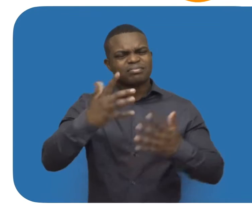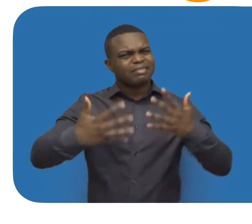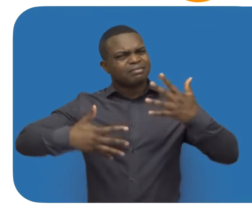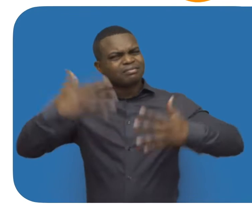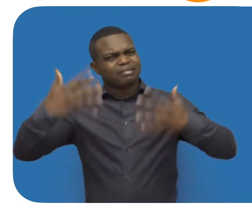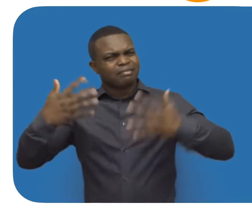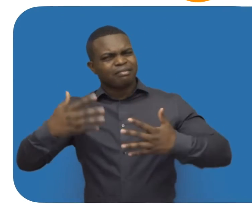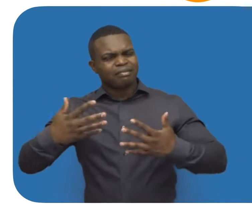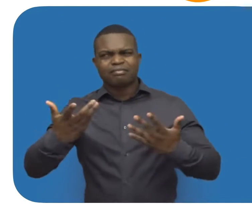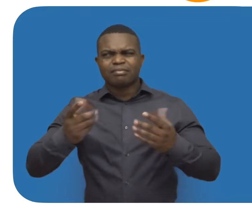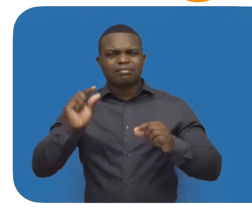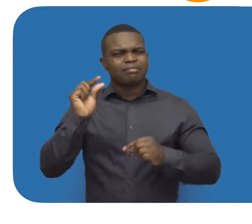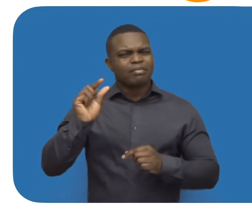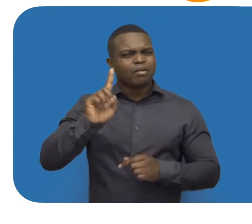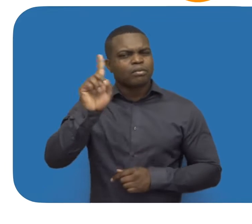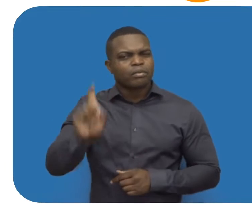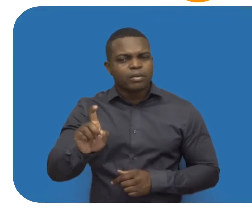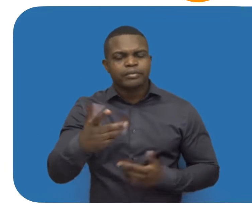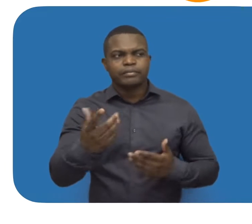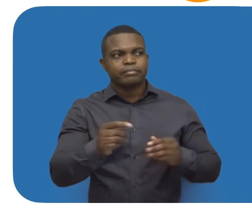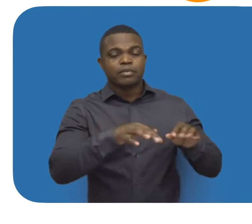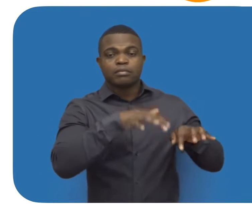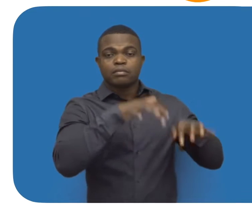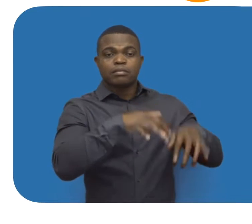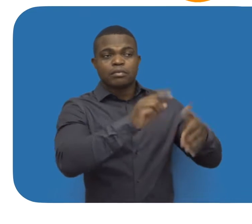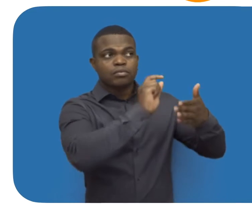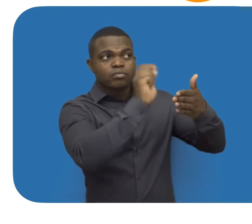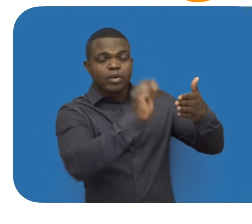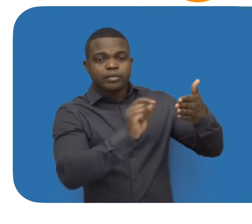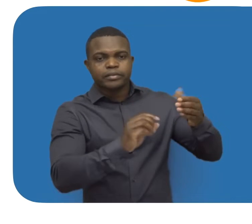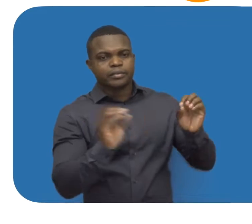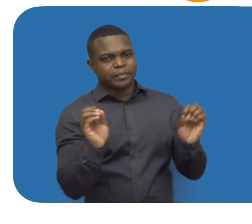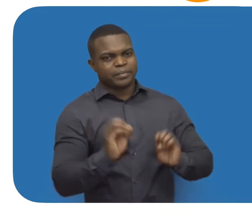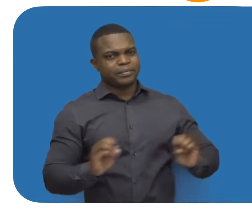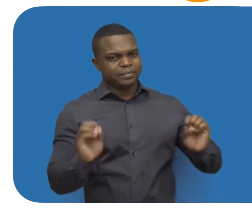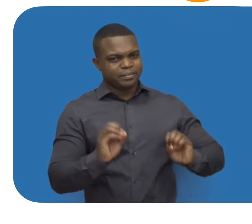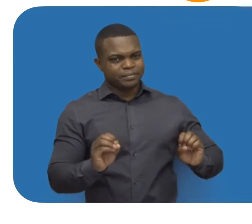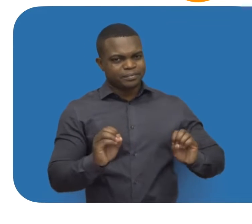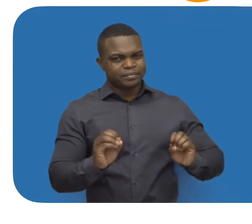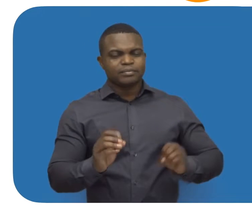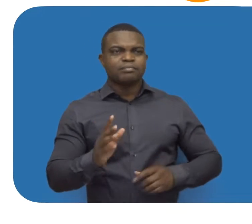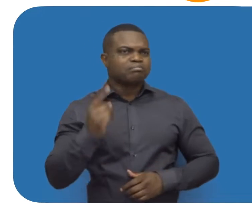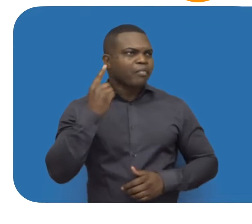have no commonly used written forms and phonetic transcription is very complex.